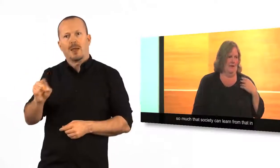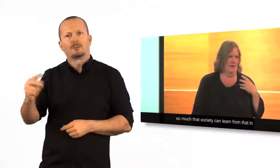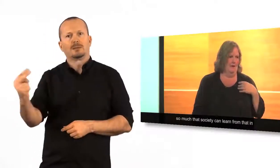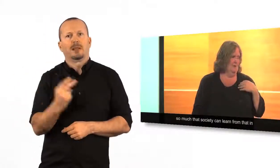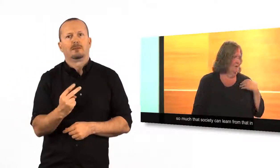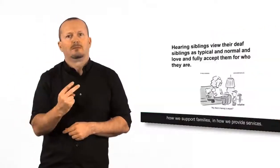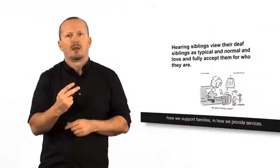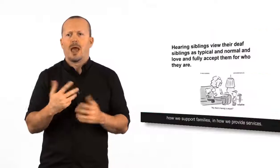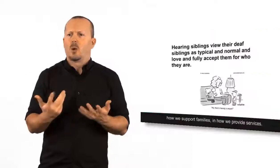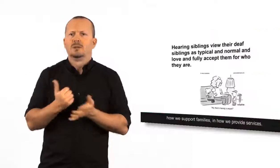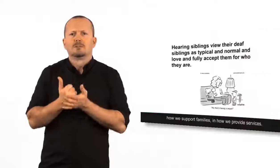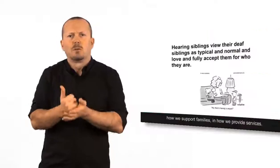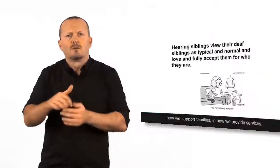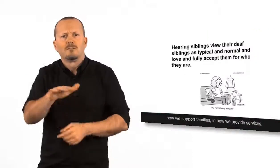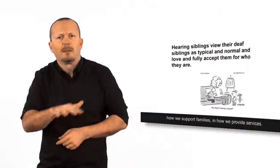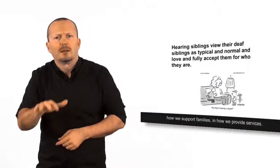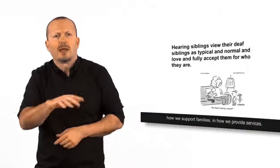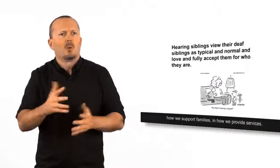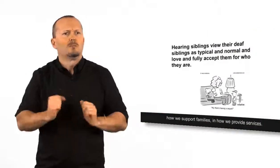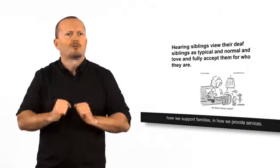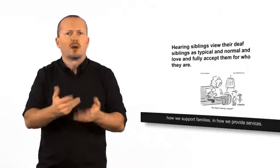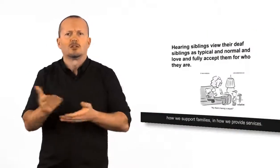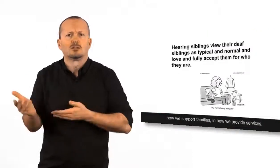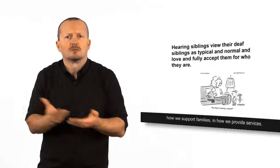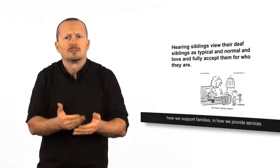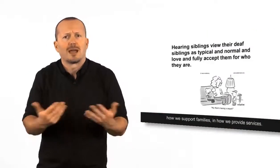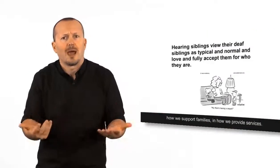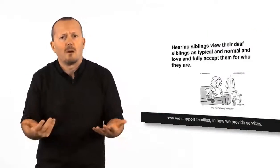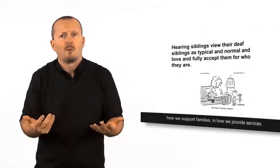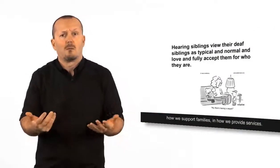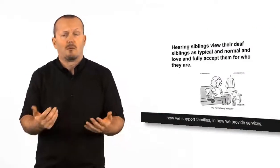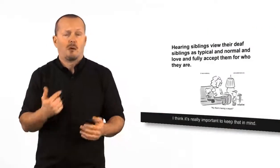in how we support families, in how we provide services.